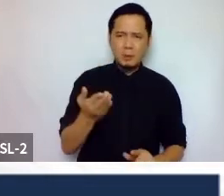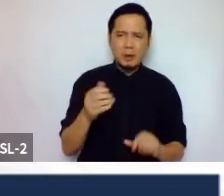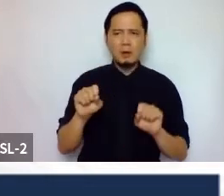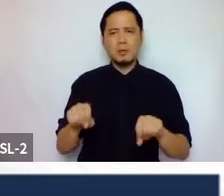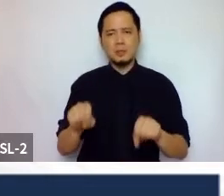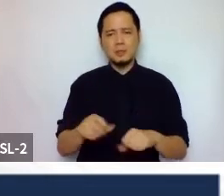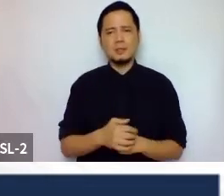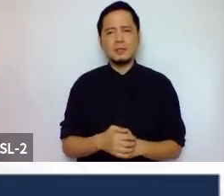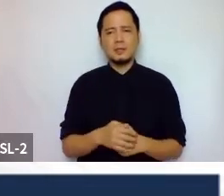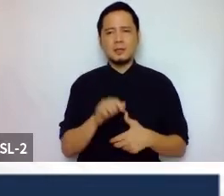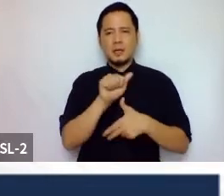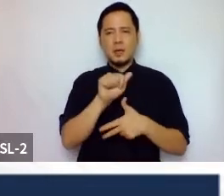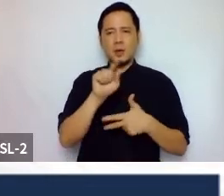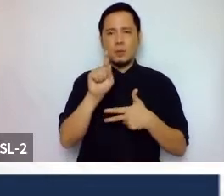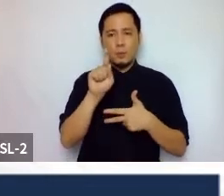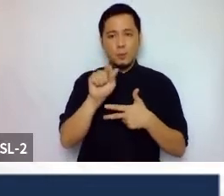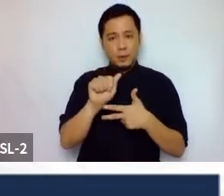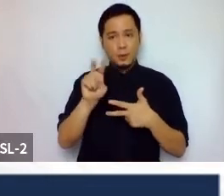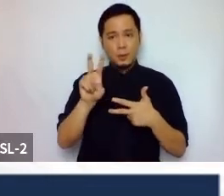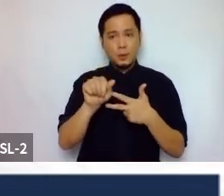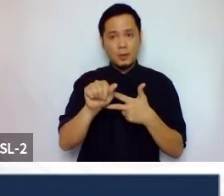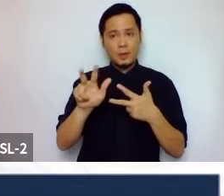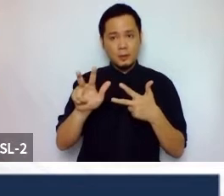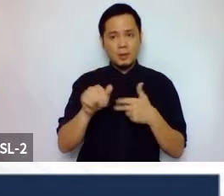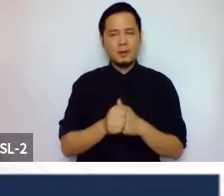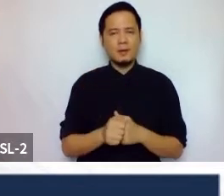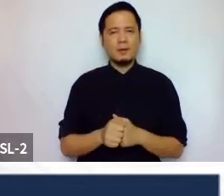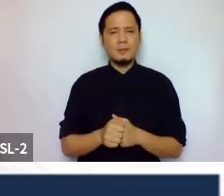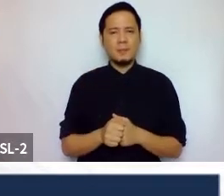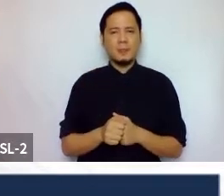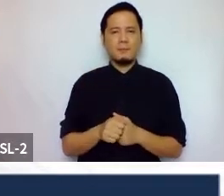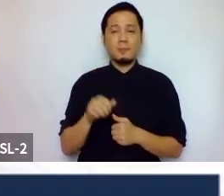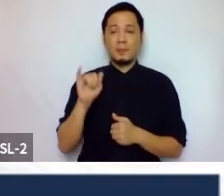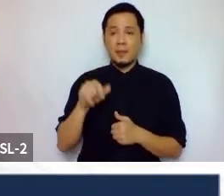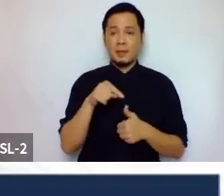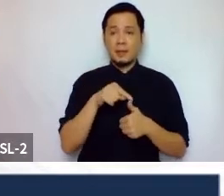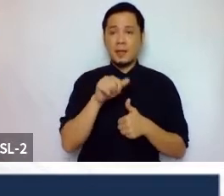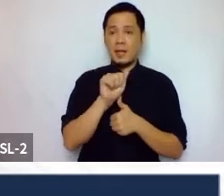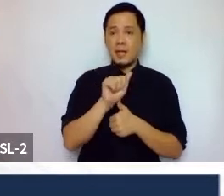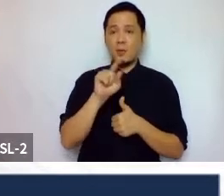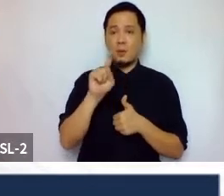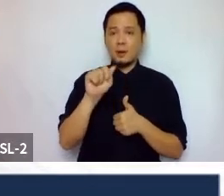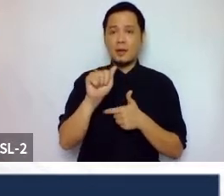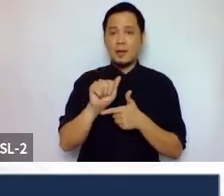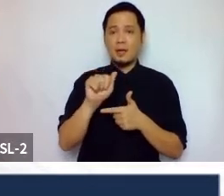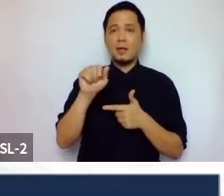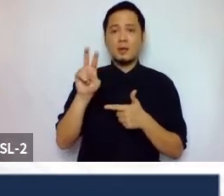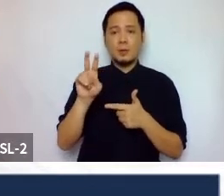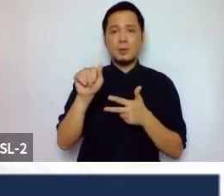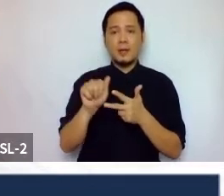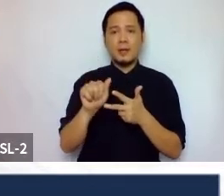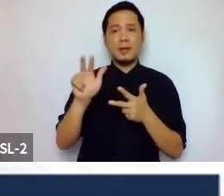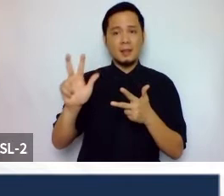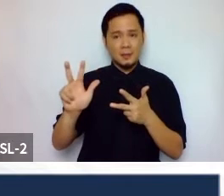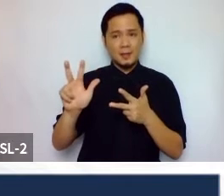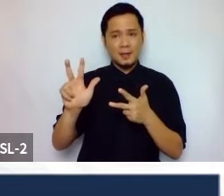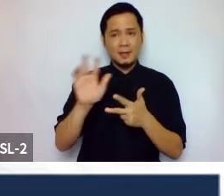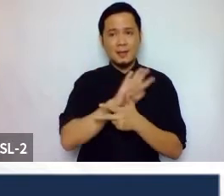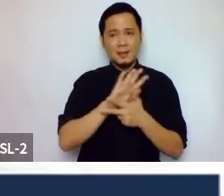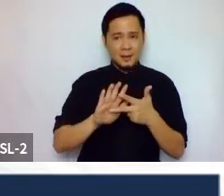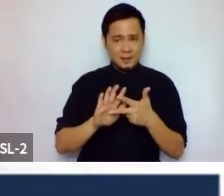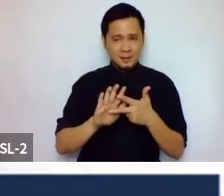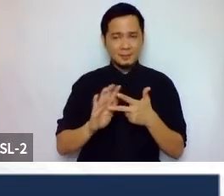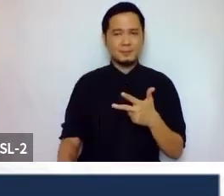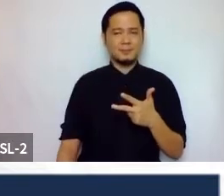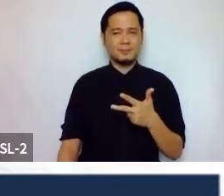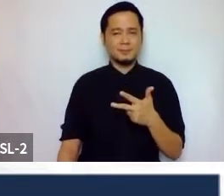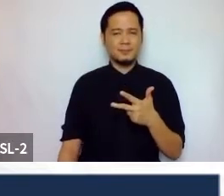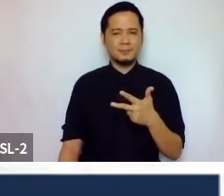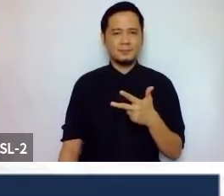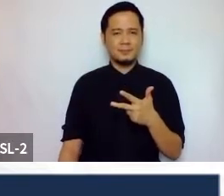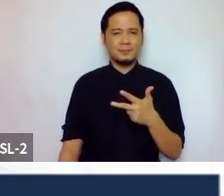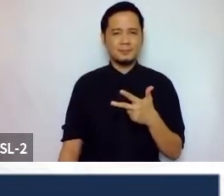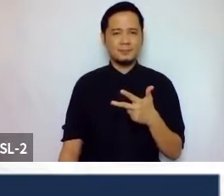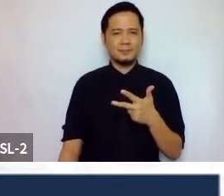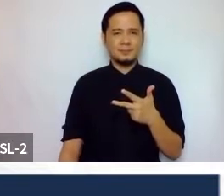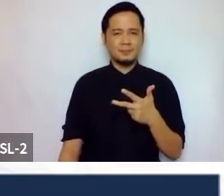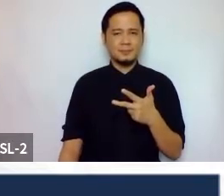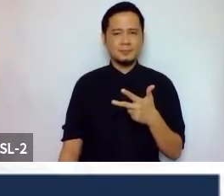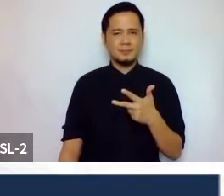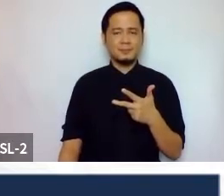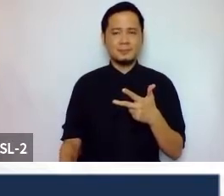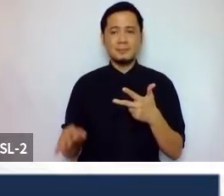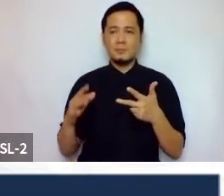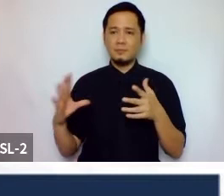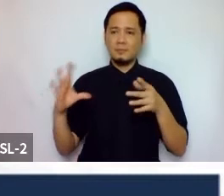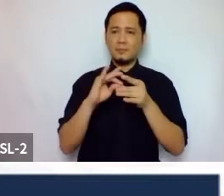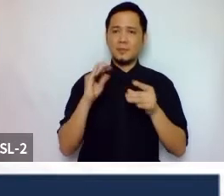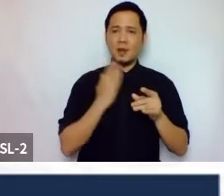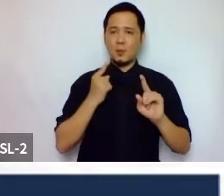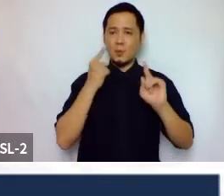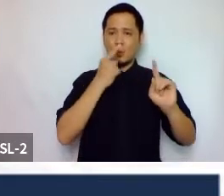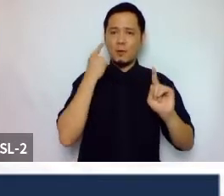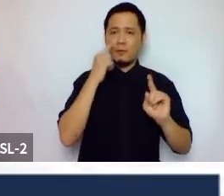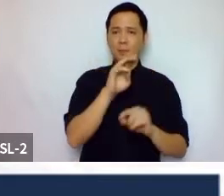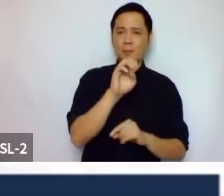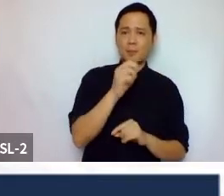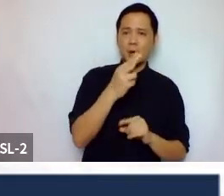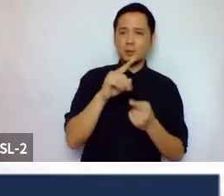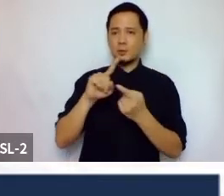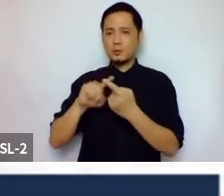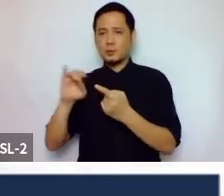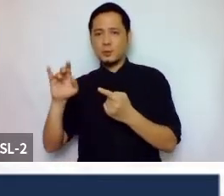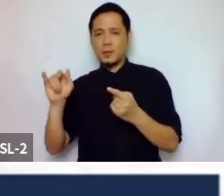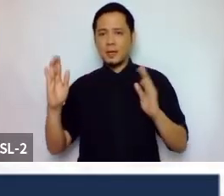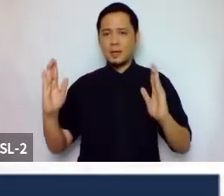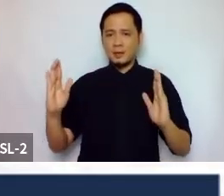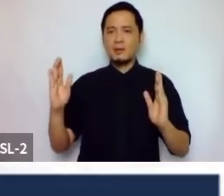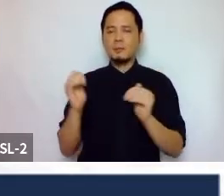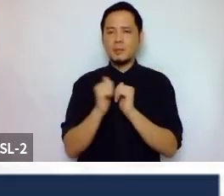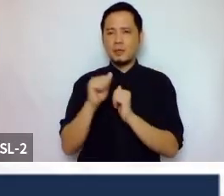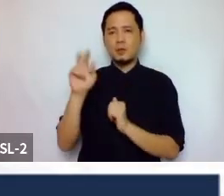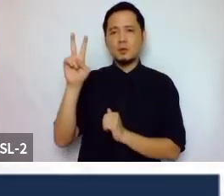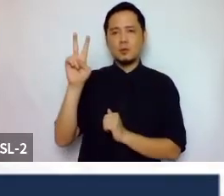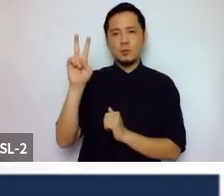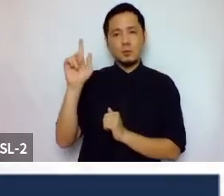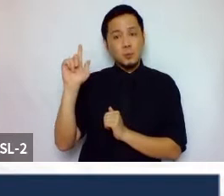So we can see our projection to A1, A2, and A3 are more or less in line with our second quarter goal to get more than 20 million doses of vaccines.